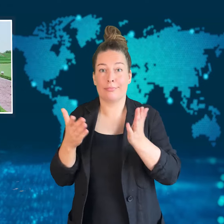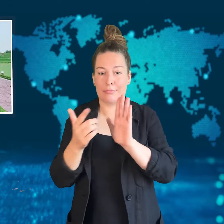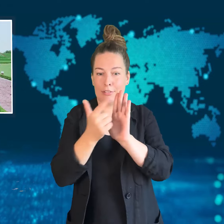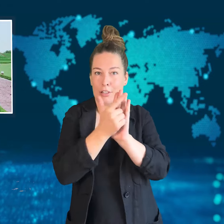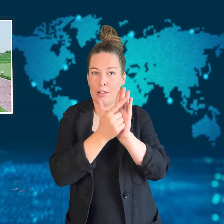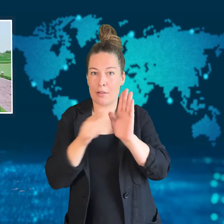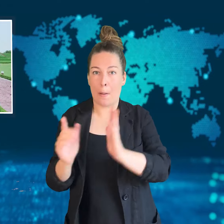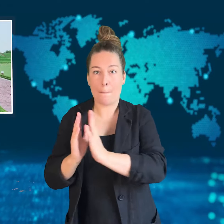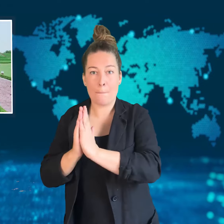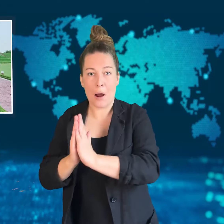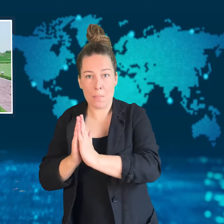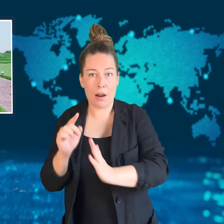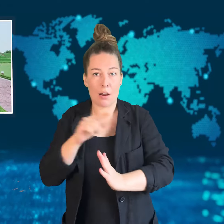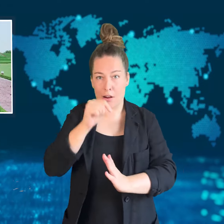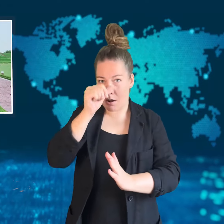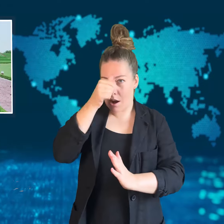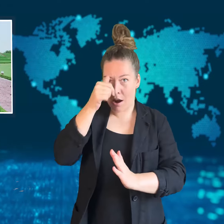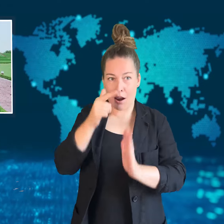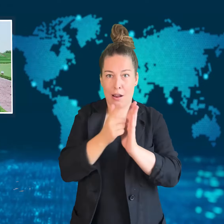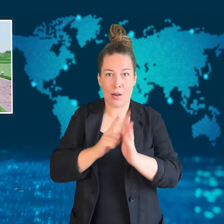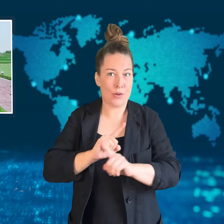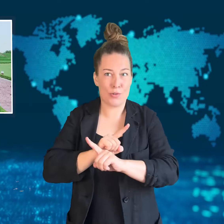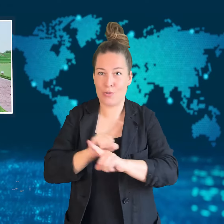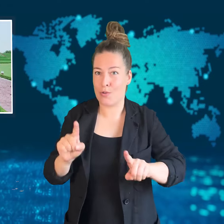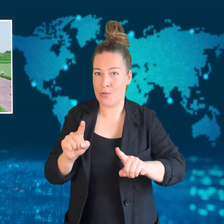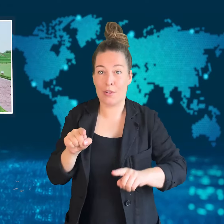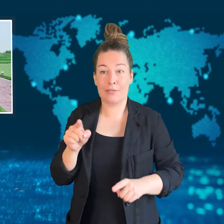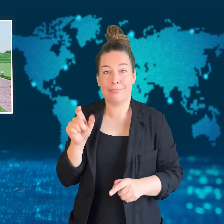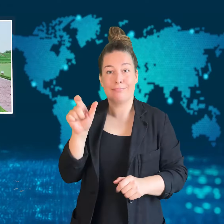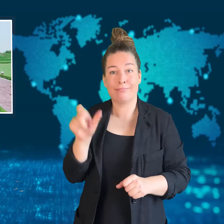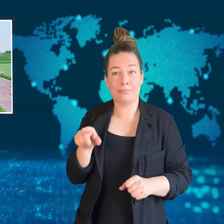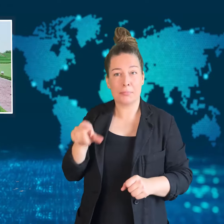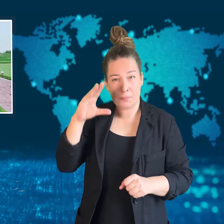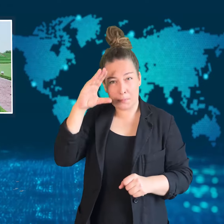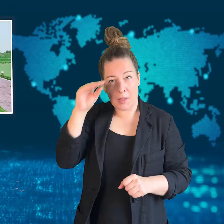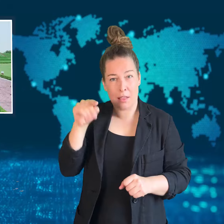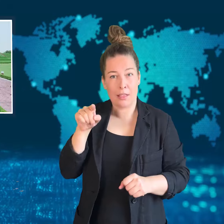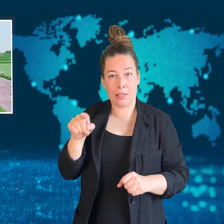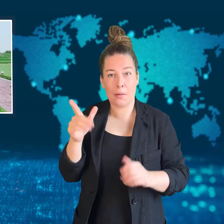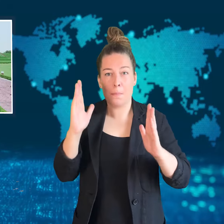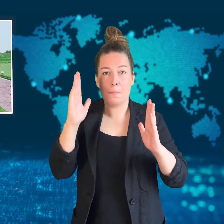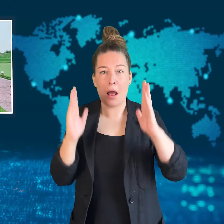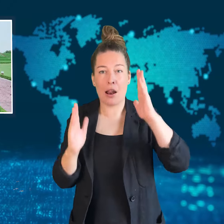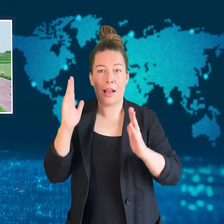A Malaysian using a pseudonym, Maung Maung, was interviewed by